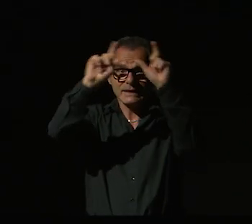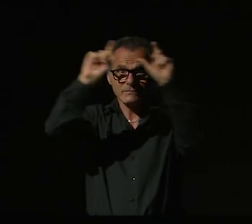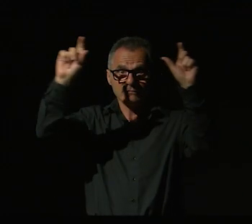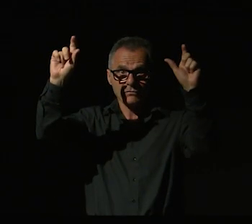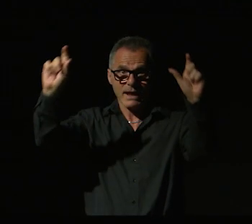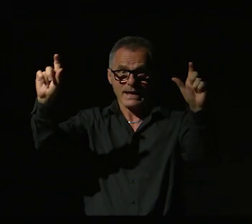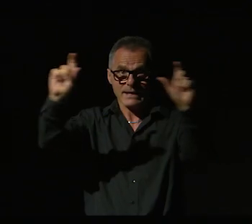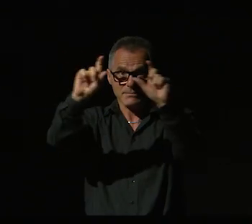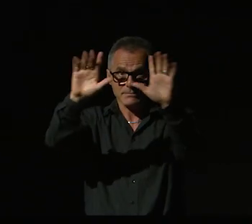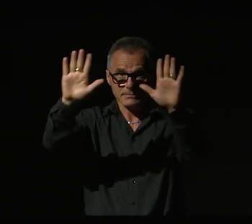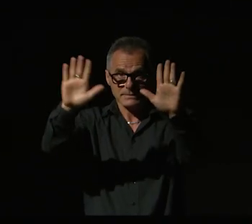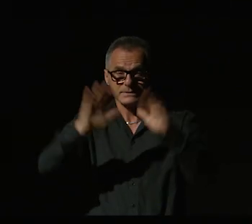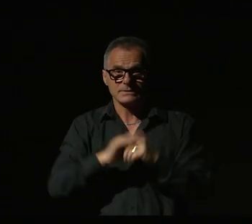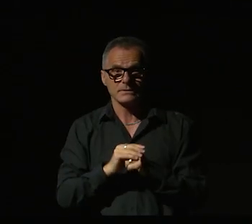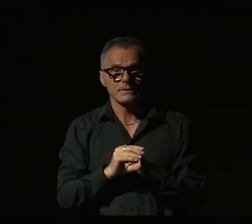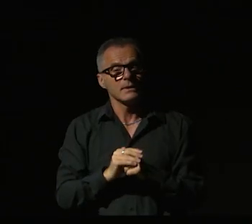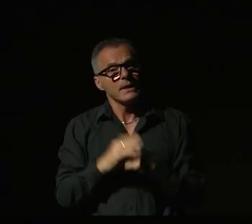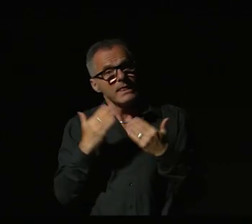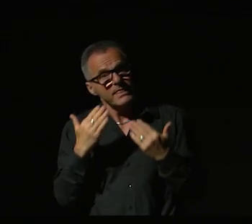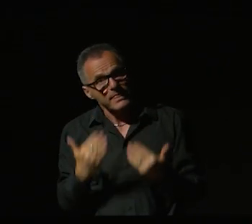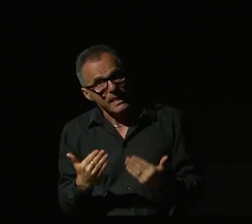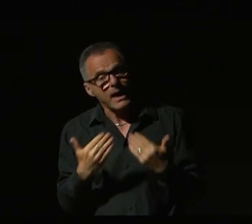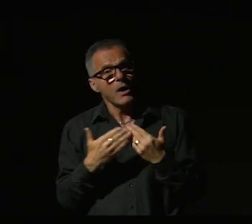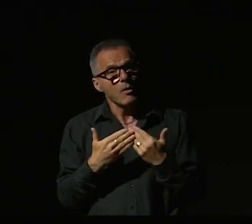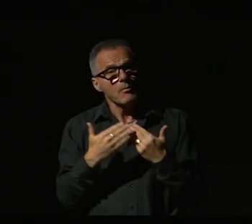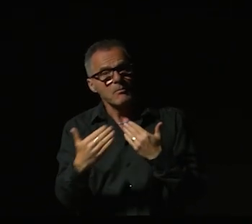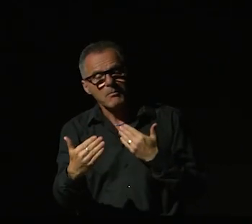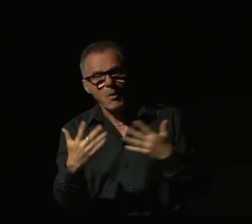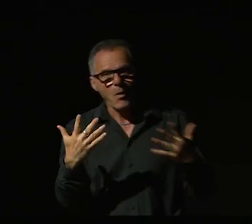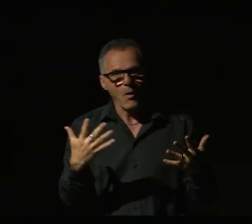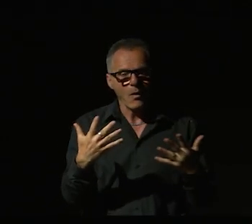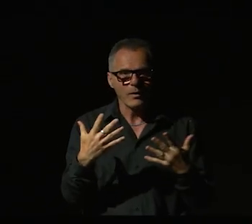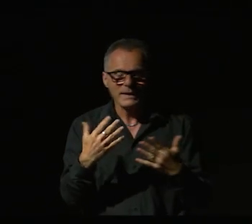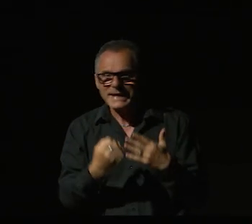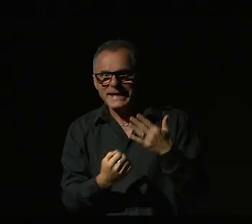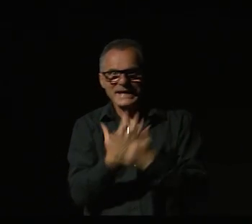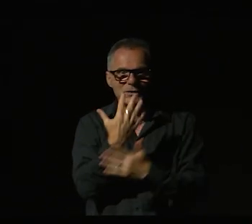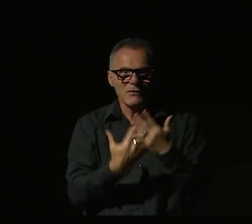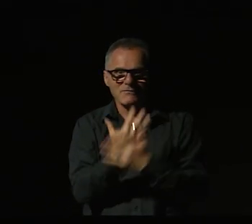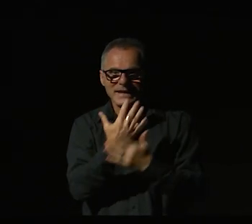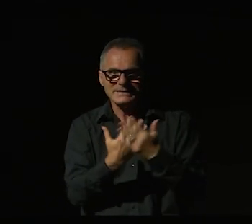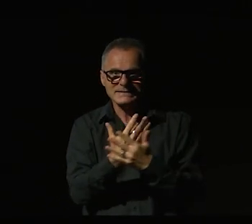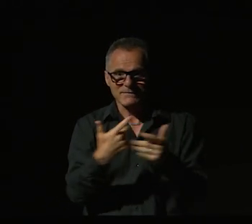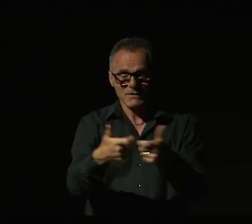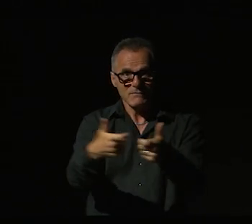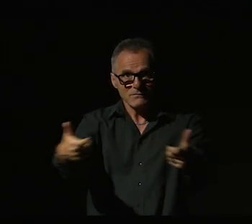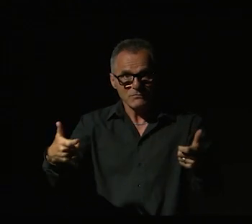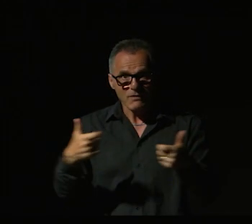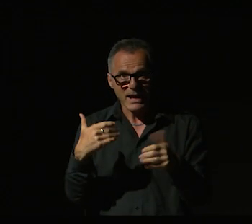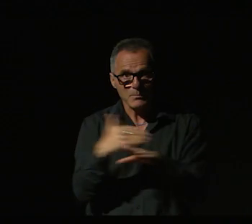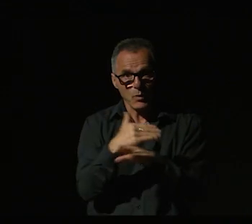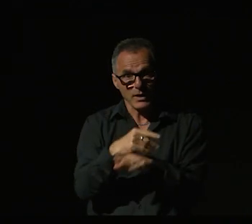Panel-like compositions, to the more innovative illusionistic framework that was ultimately executed.